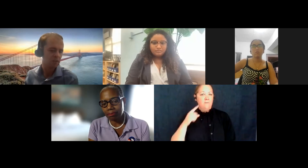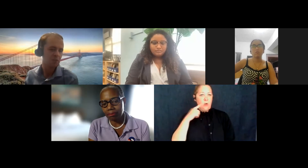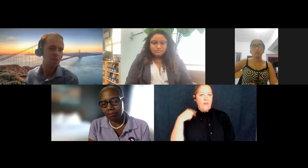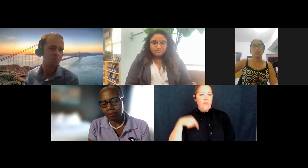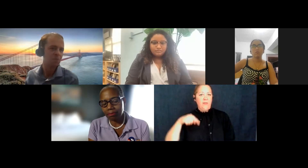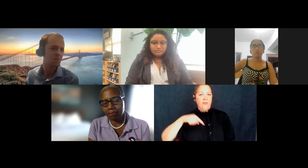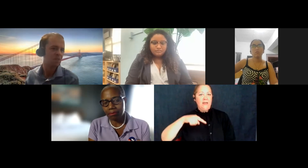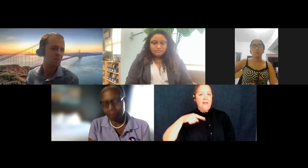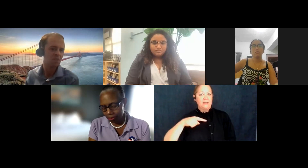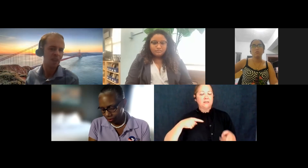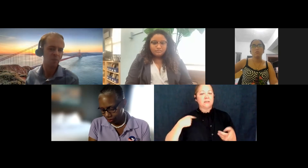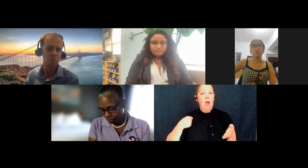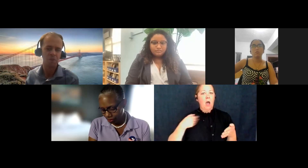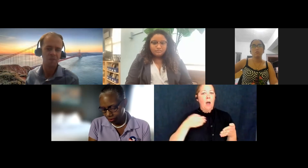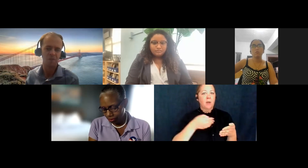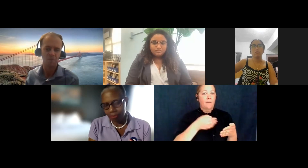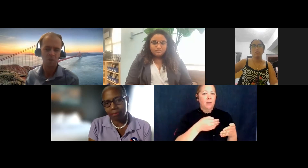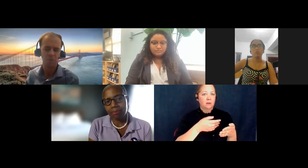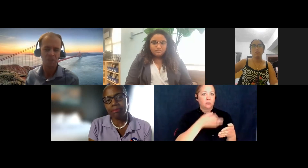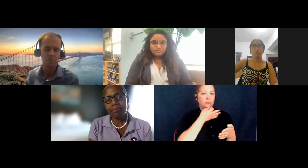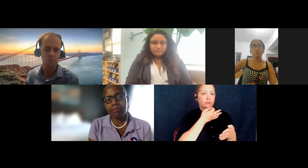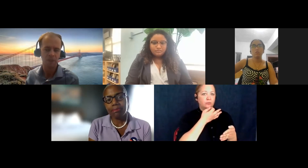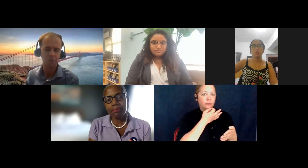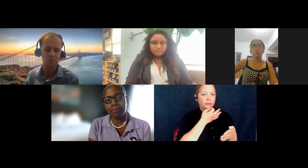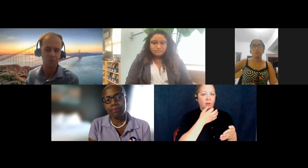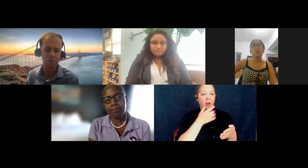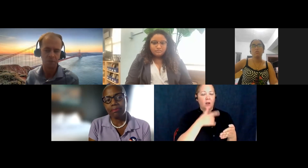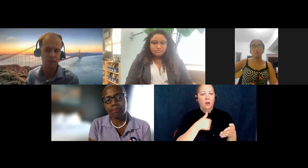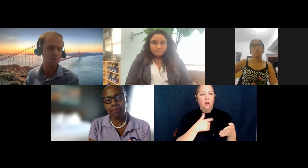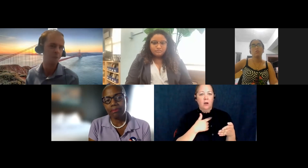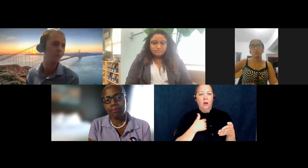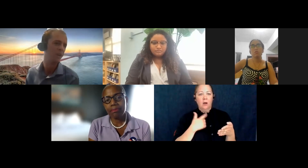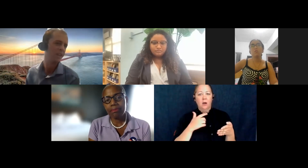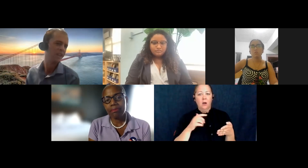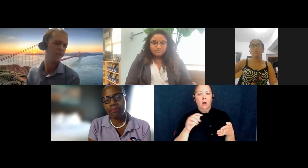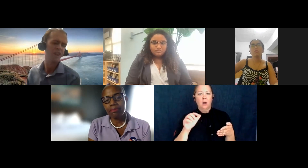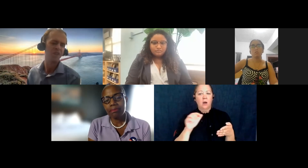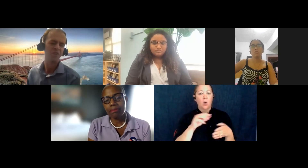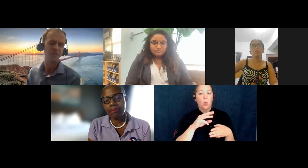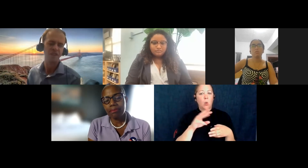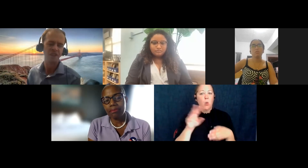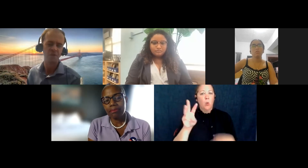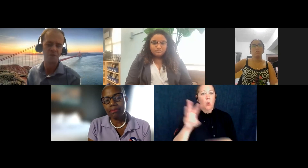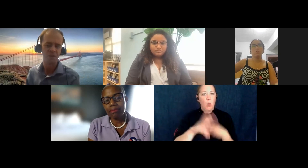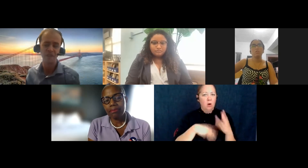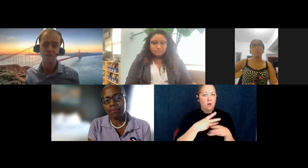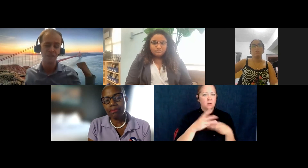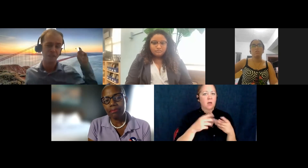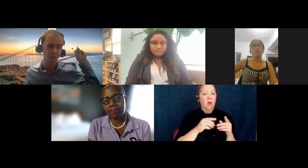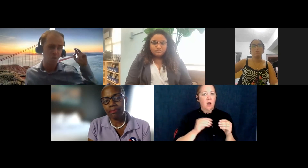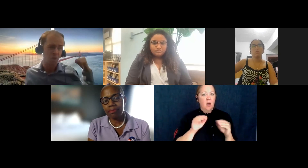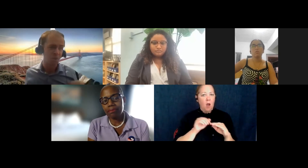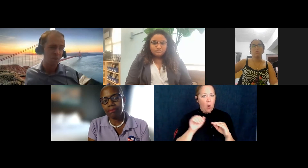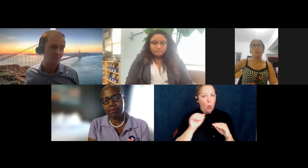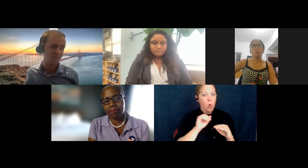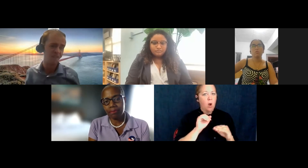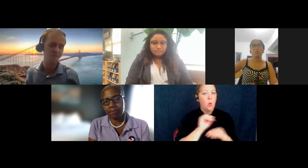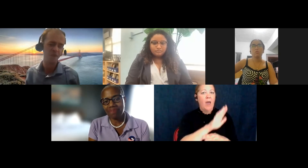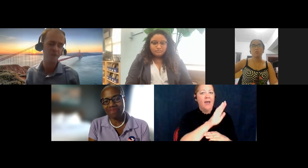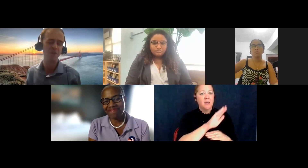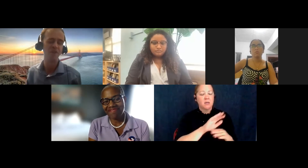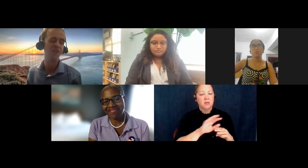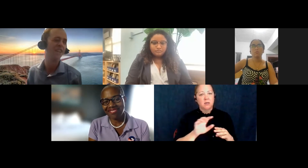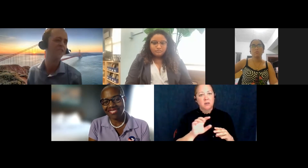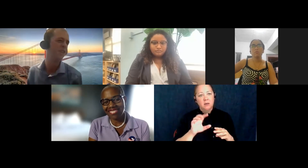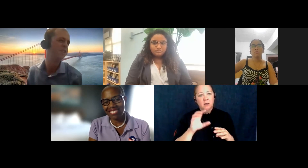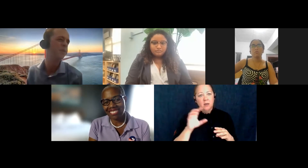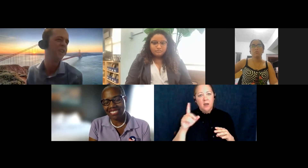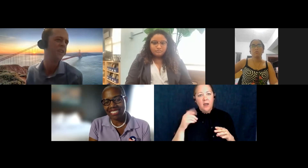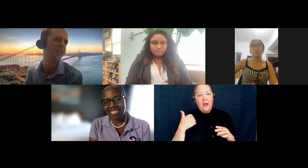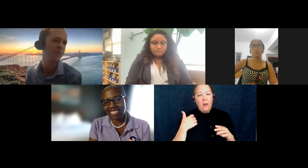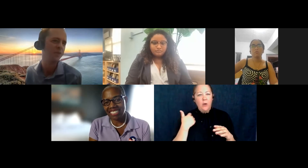some tips that will hopefully provide some advice to international educators, experiential educators